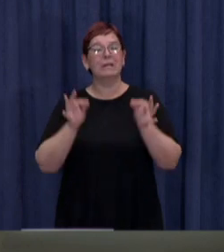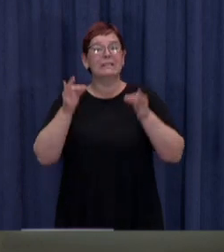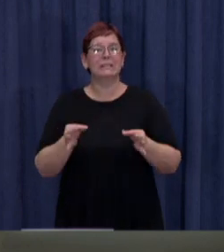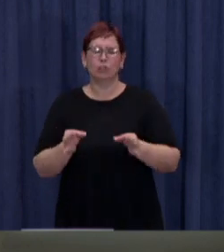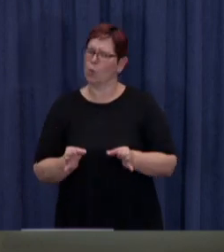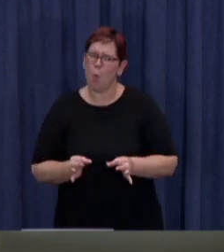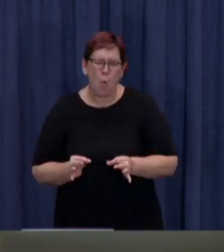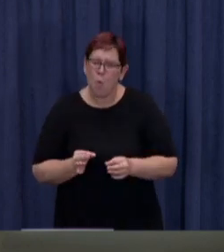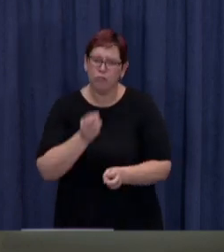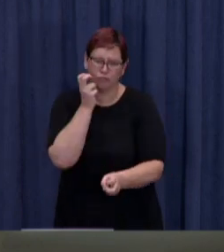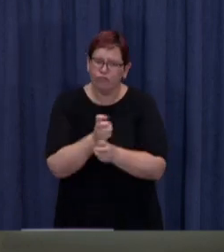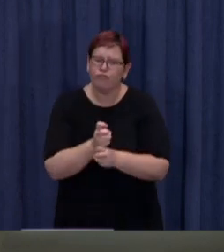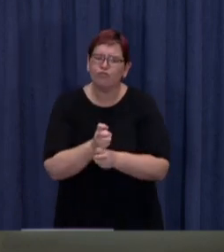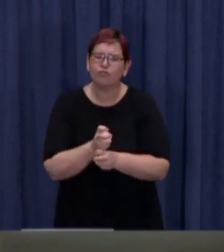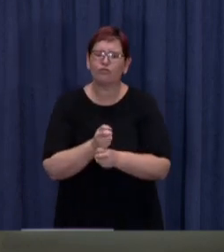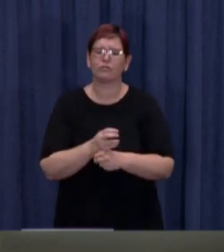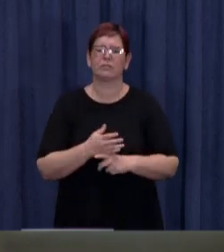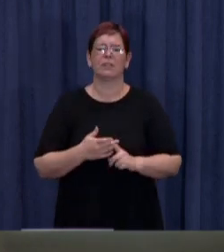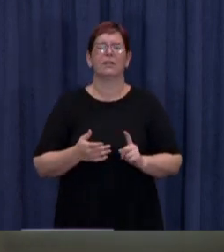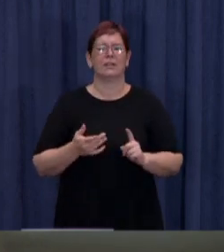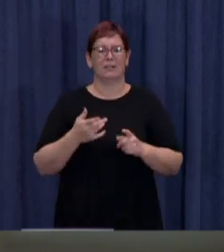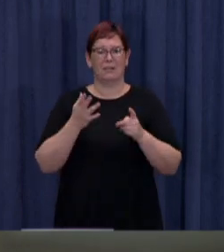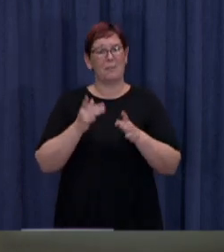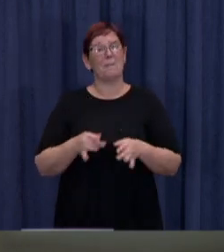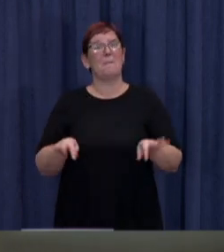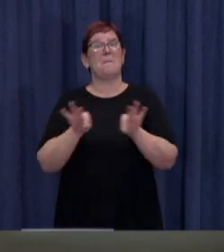thank you very much